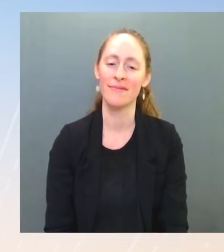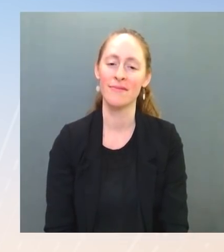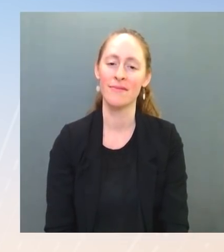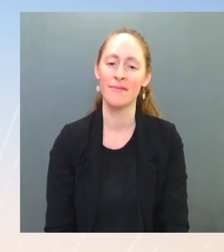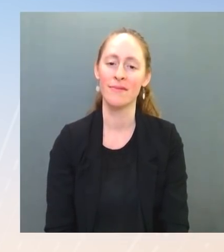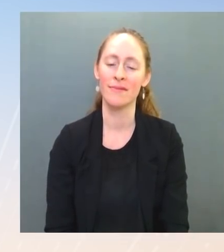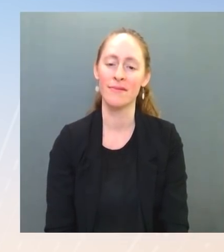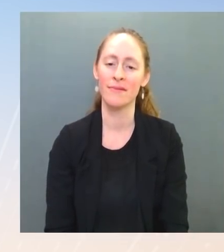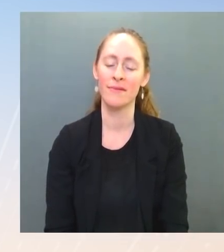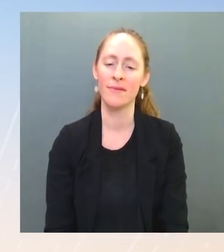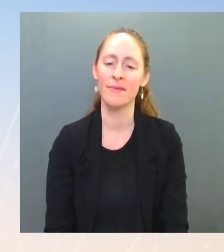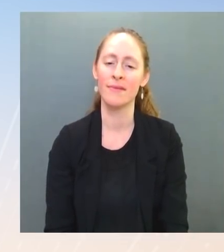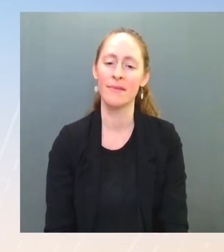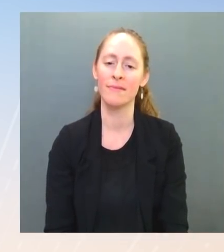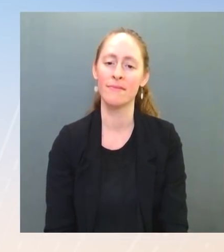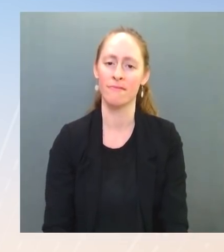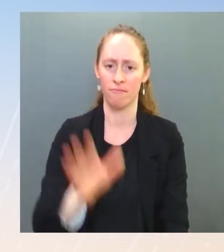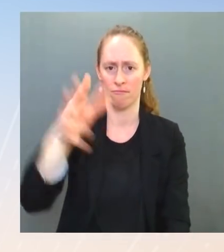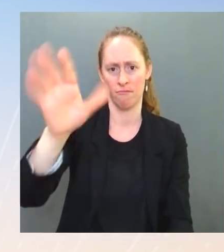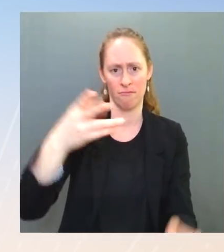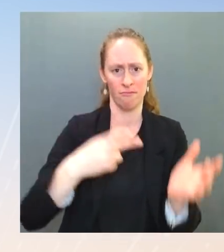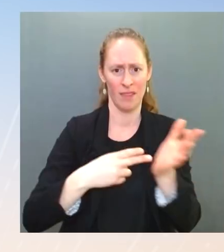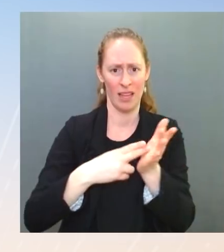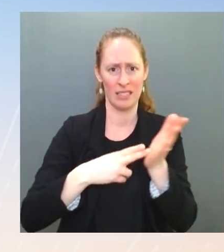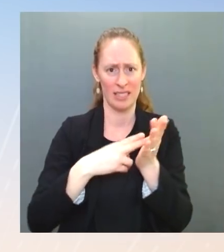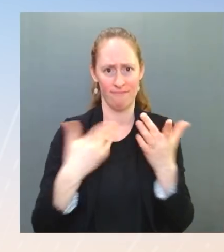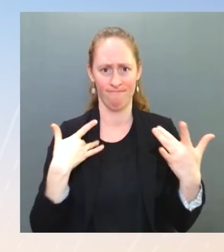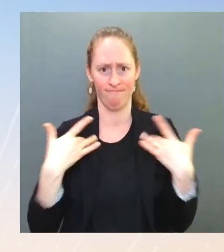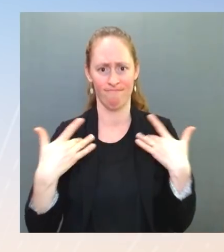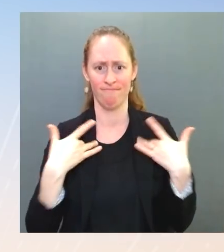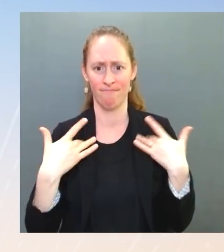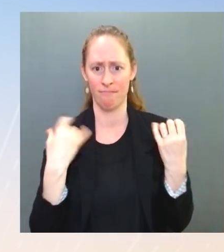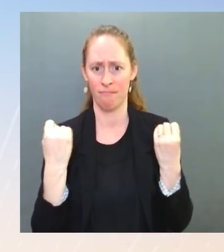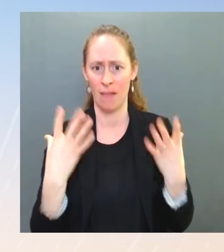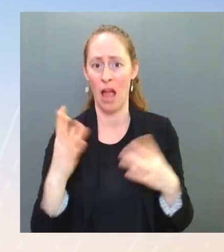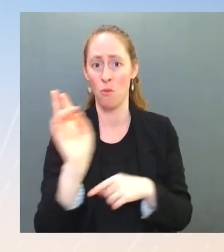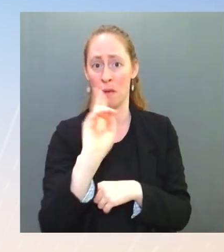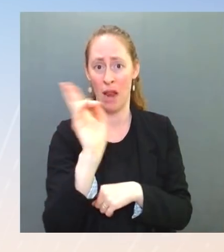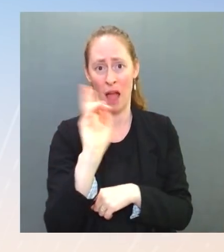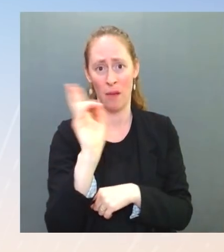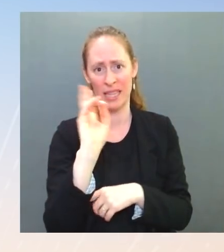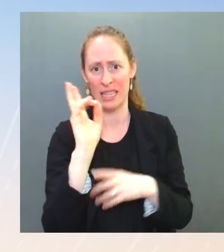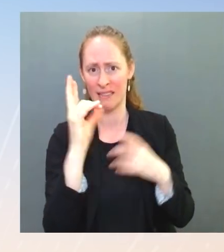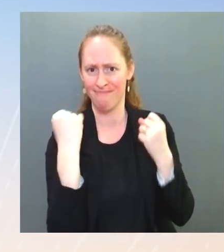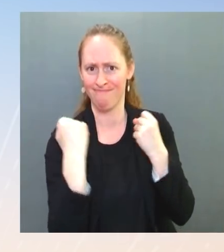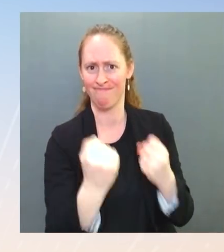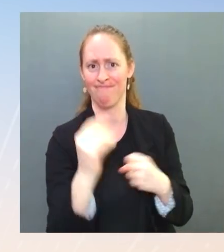to receive his message politically? Ms. Psaki: Well, I think the President is not making this trip through a political prism.